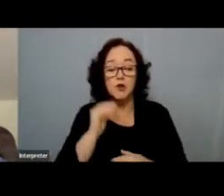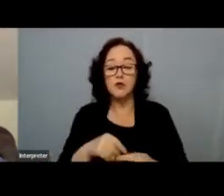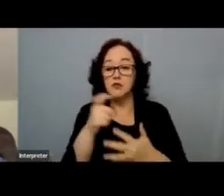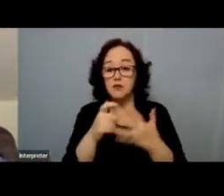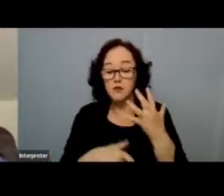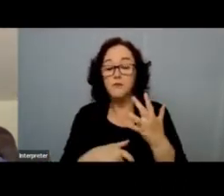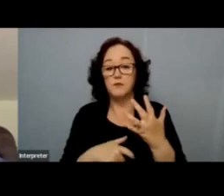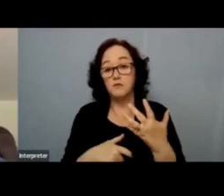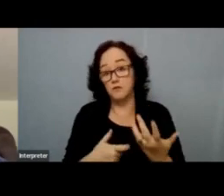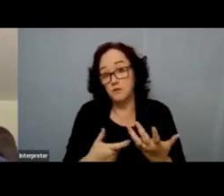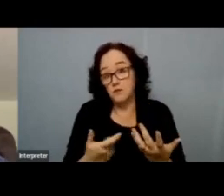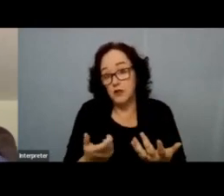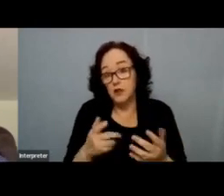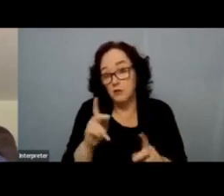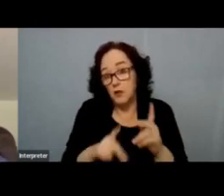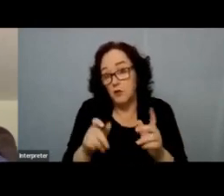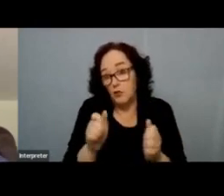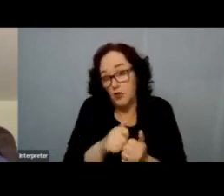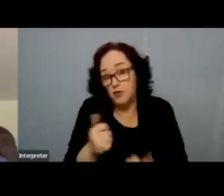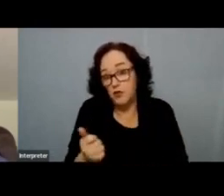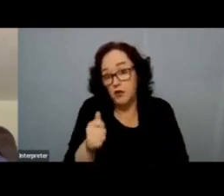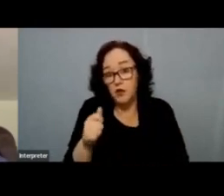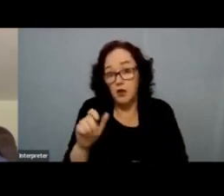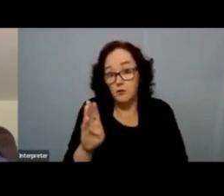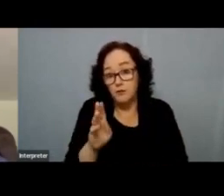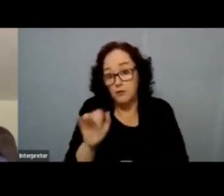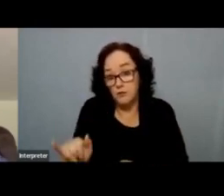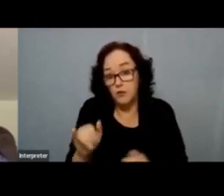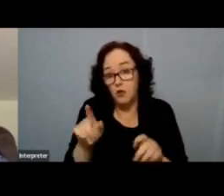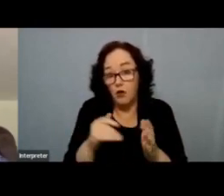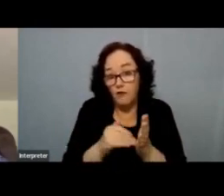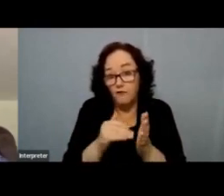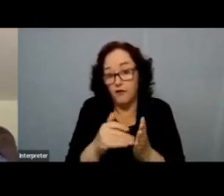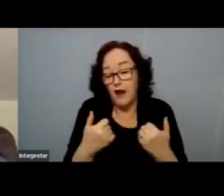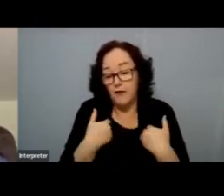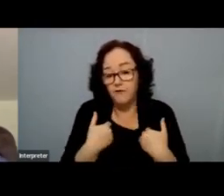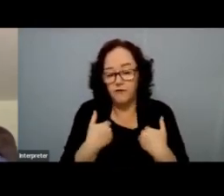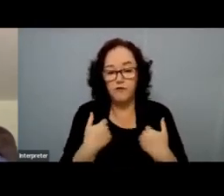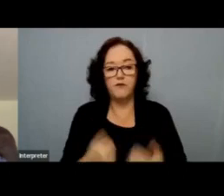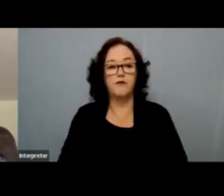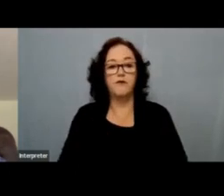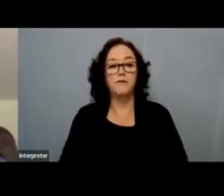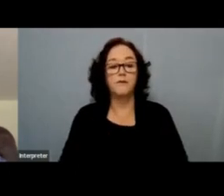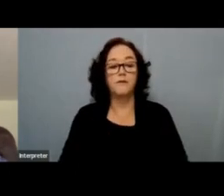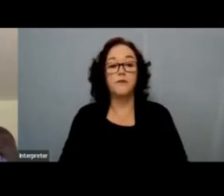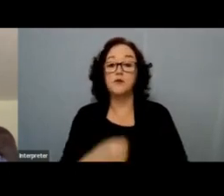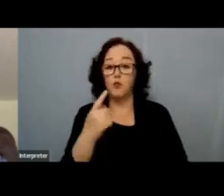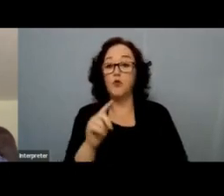have, and if so, how frequently they experienced them. So one tool that we have in the guide